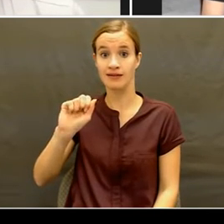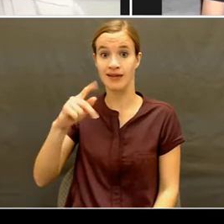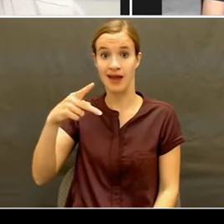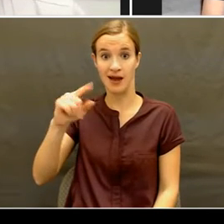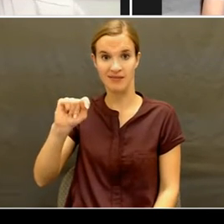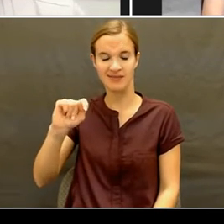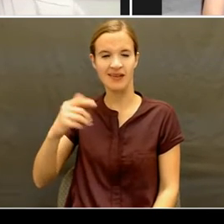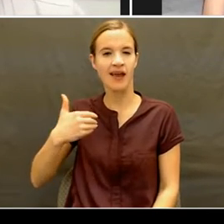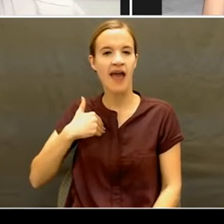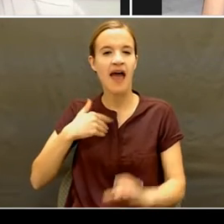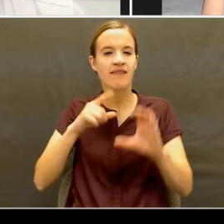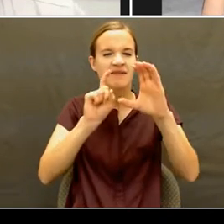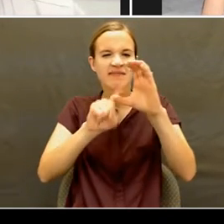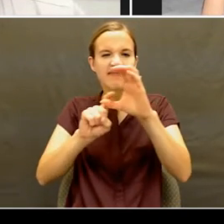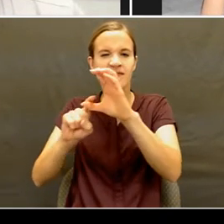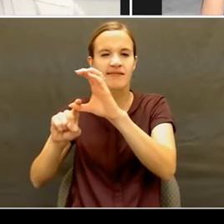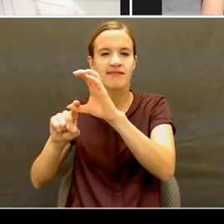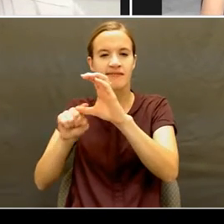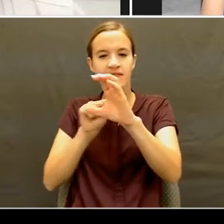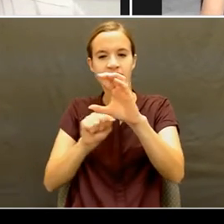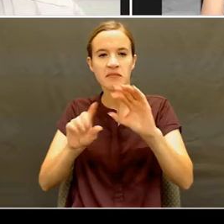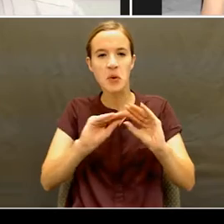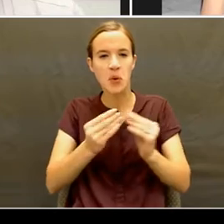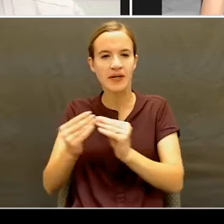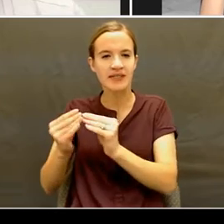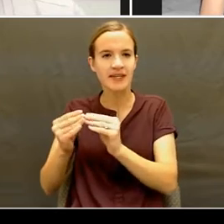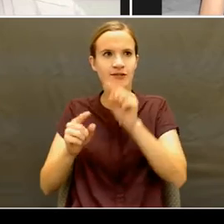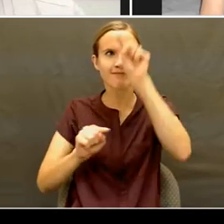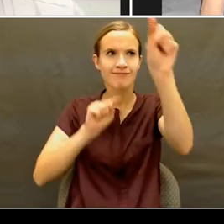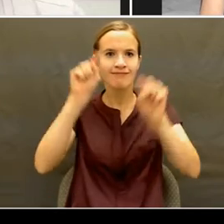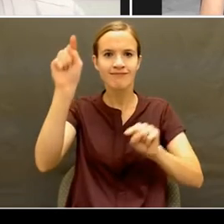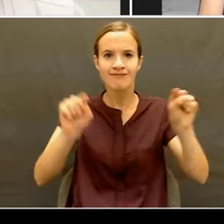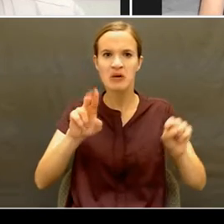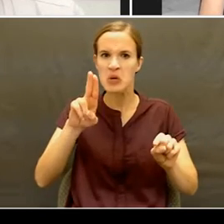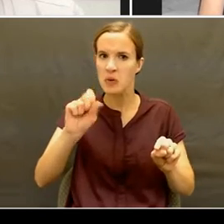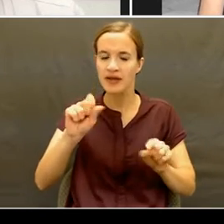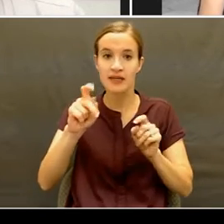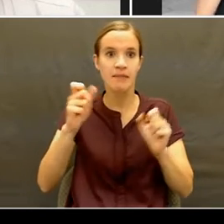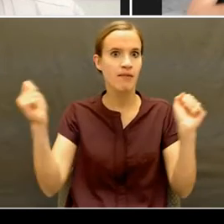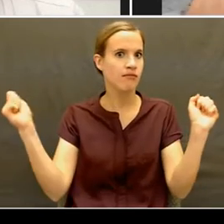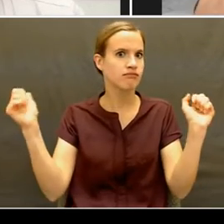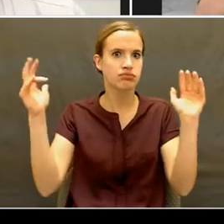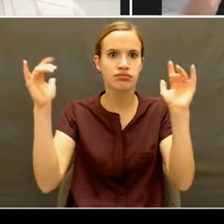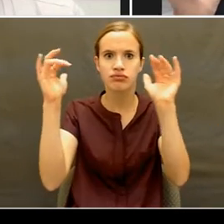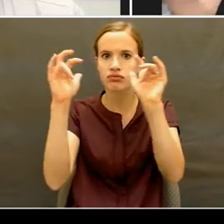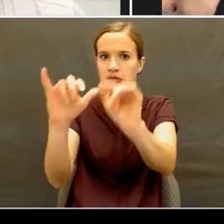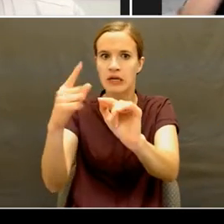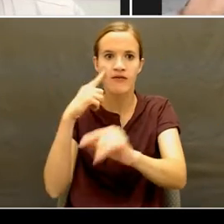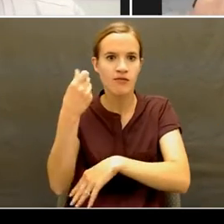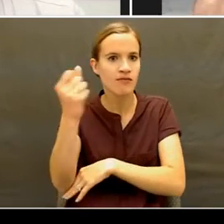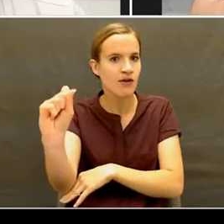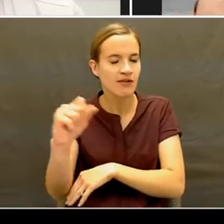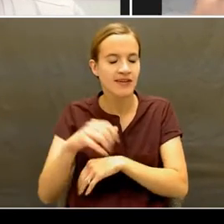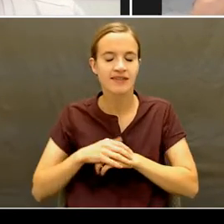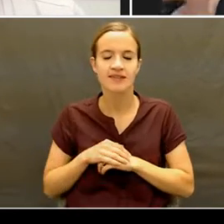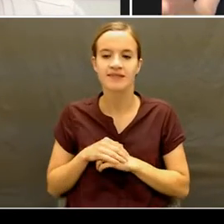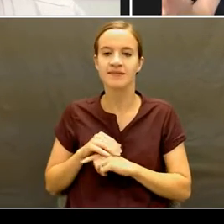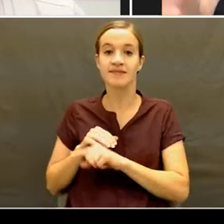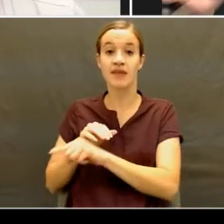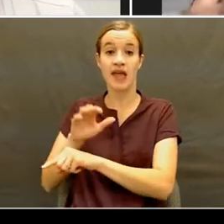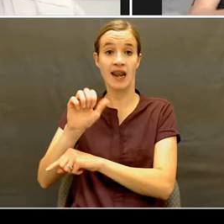United States, you know. And, and thank God we had Justin Dart go around and not only once but twice